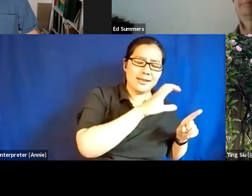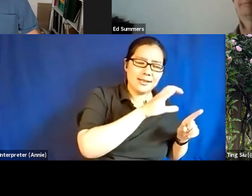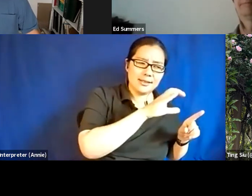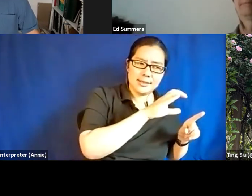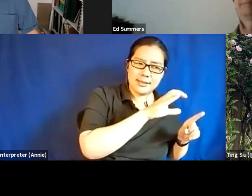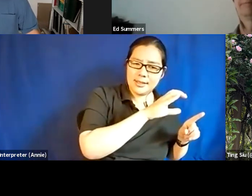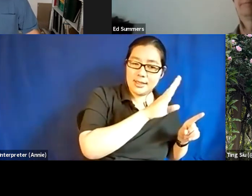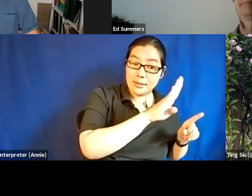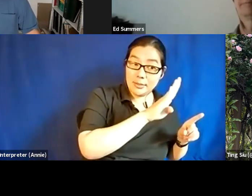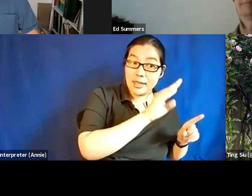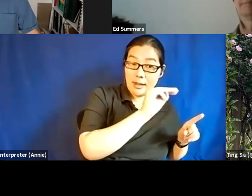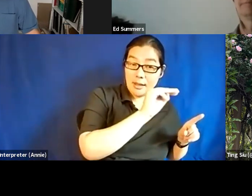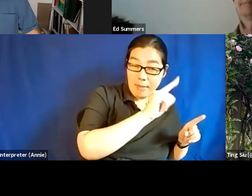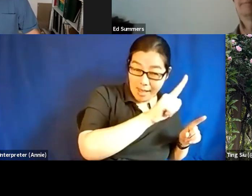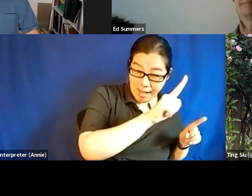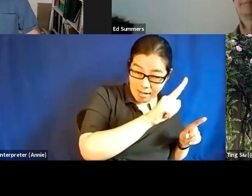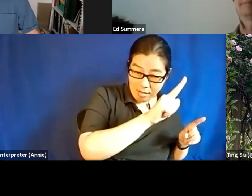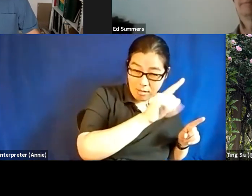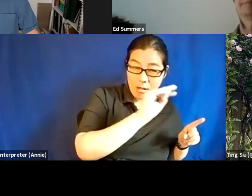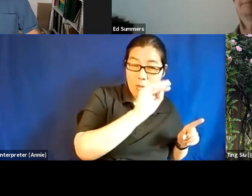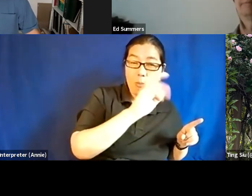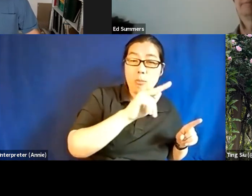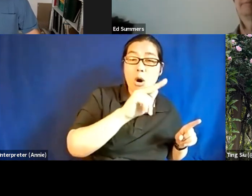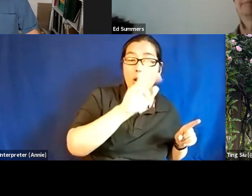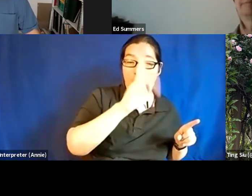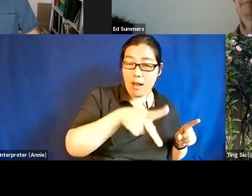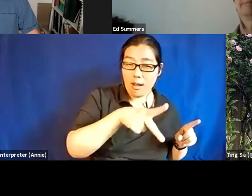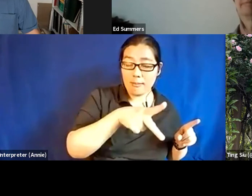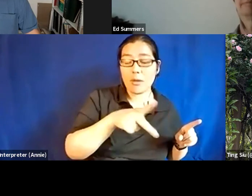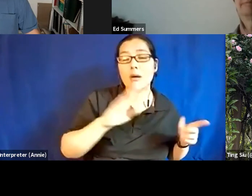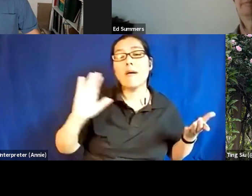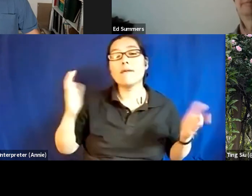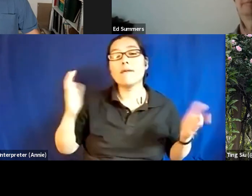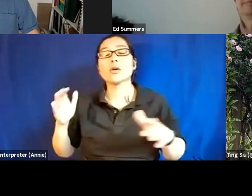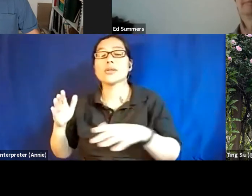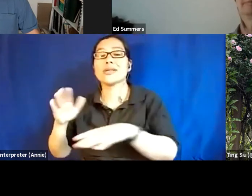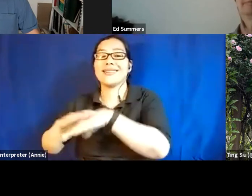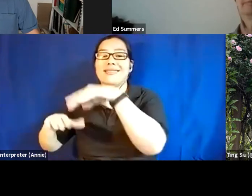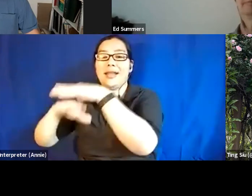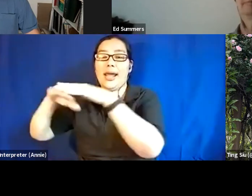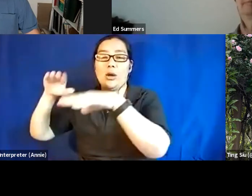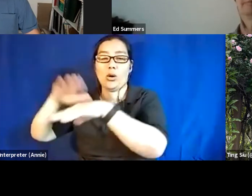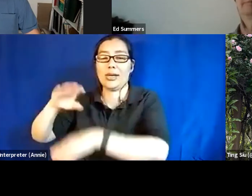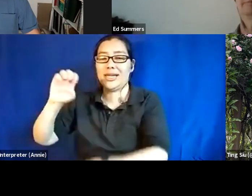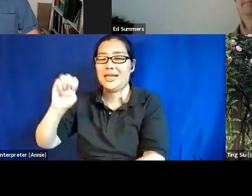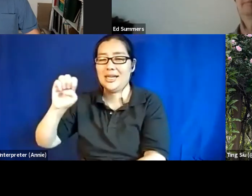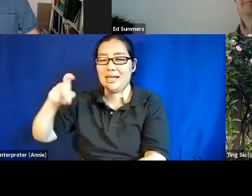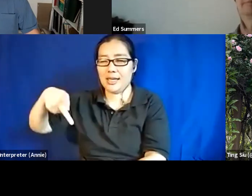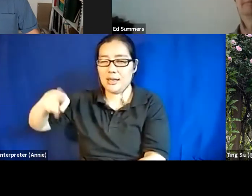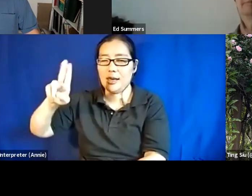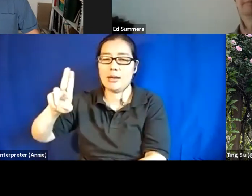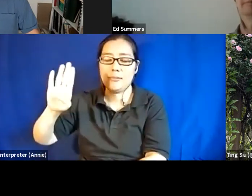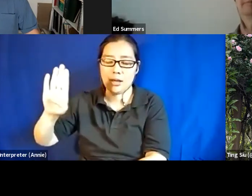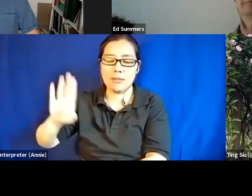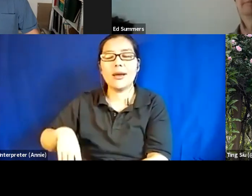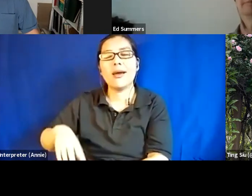mark up language I'm guessing and layered EPUB. For instance, with SIML all text image descriptions.